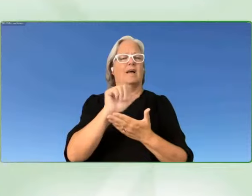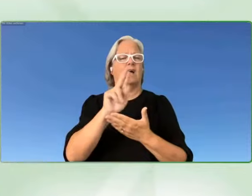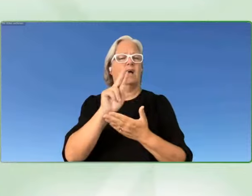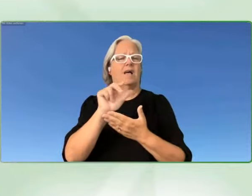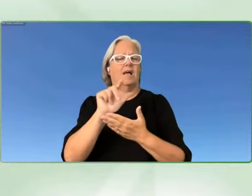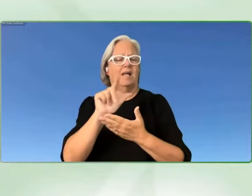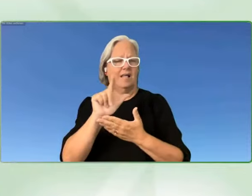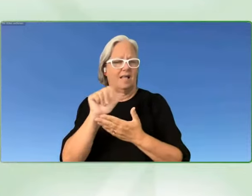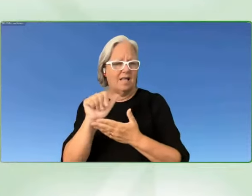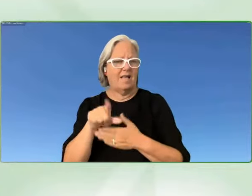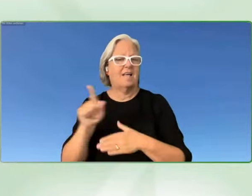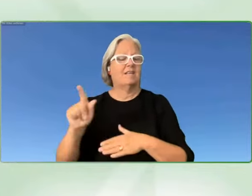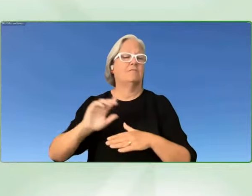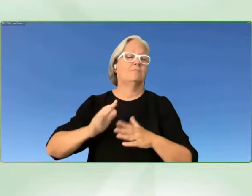will not have fun.